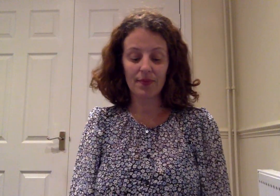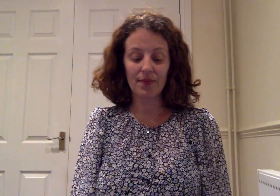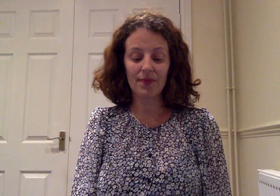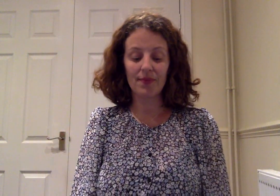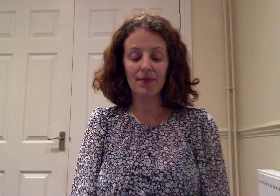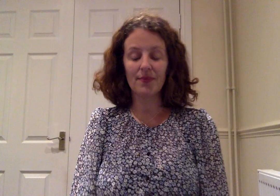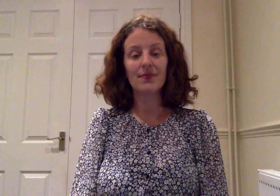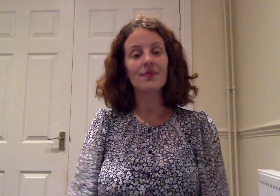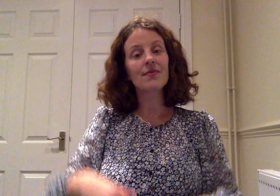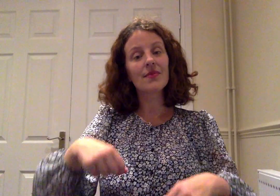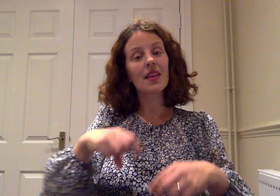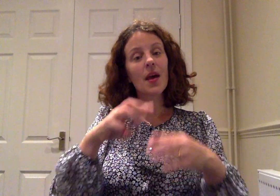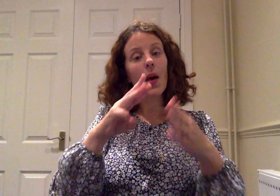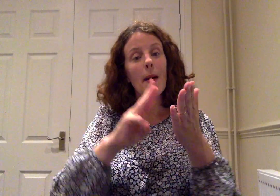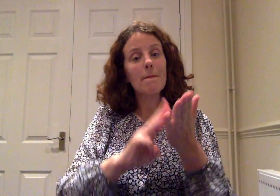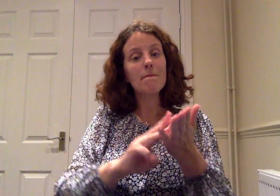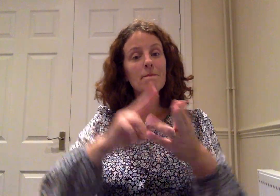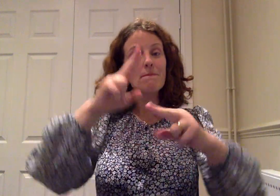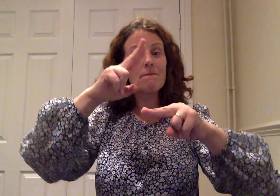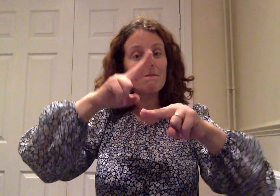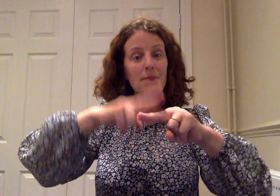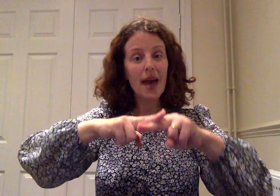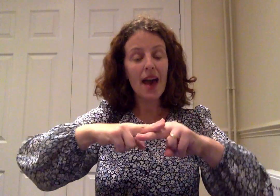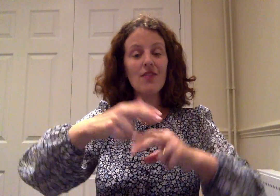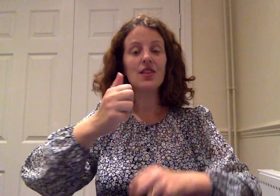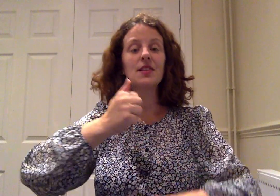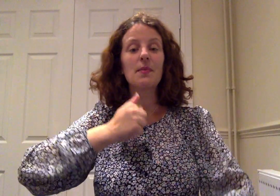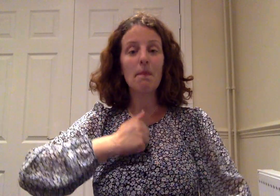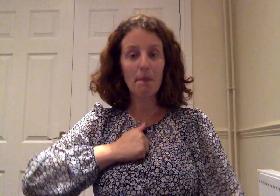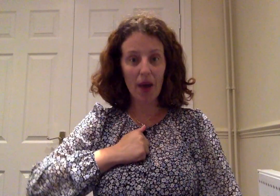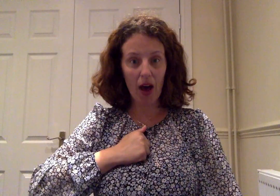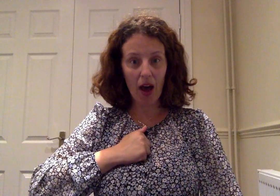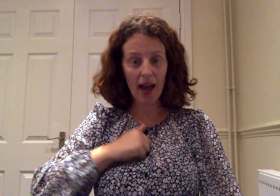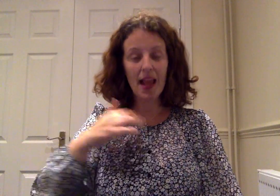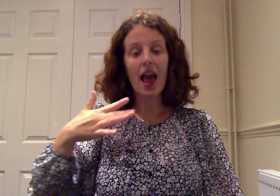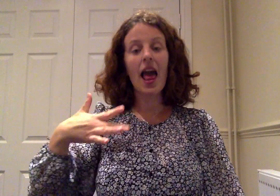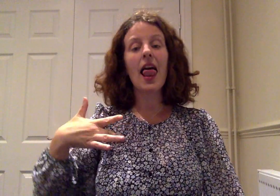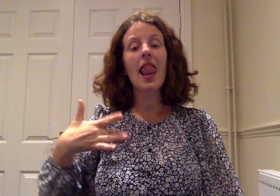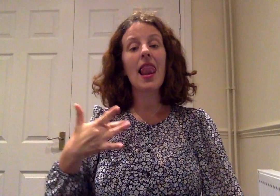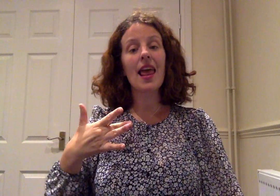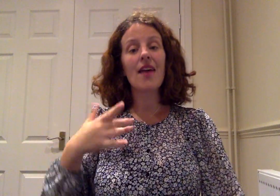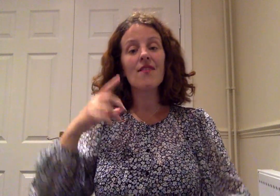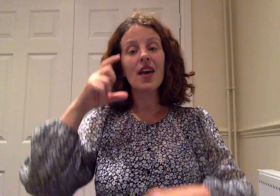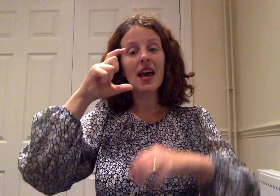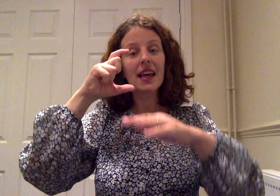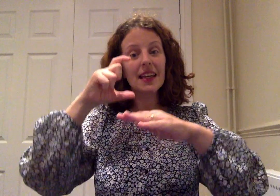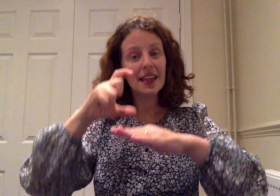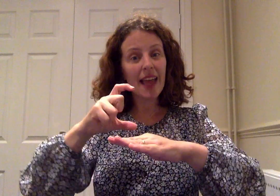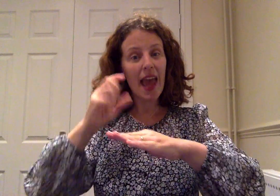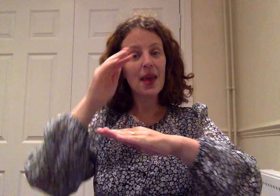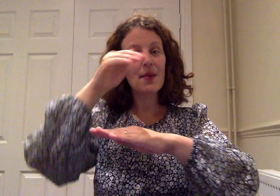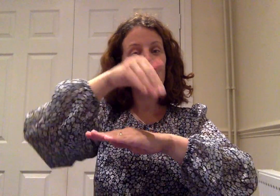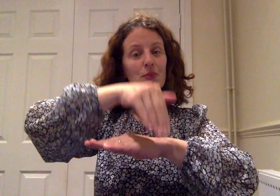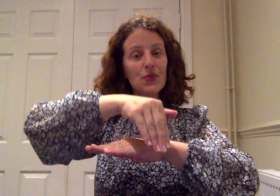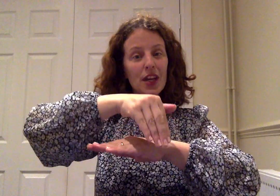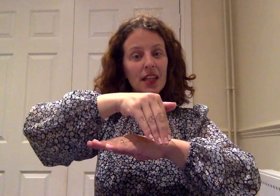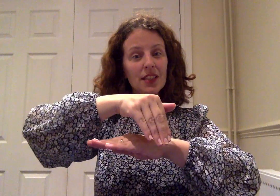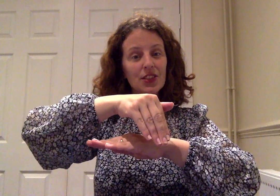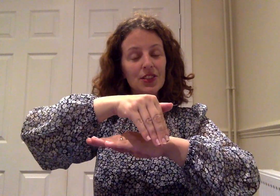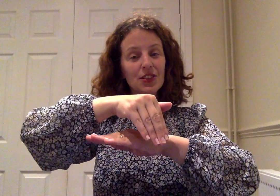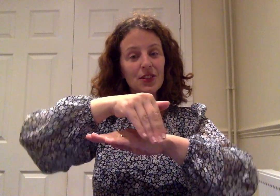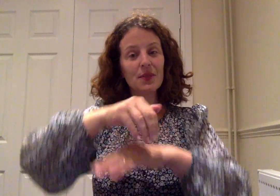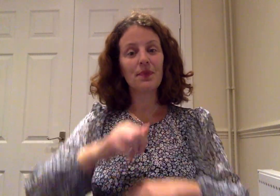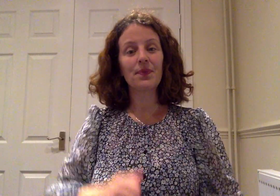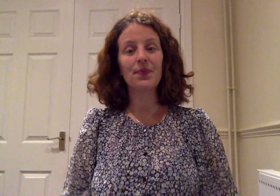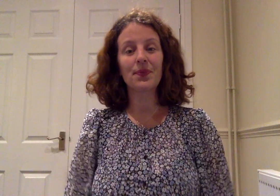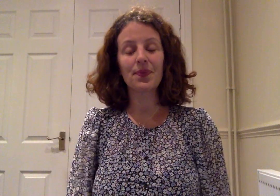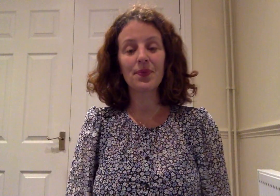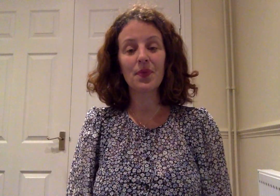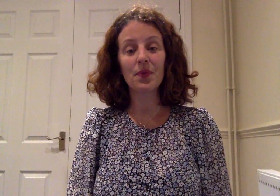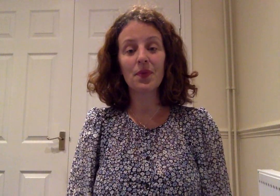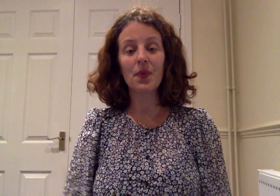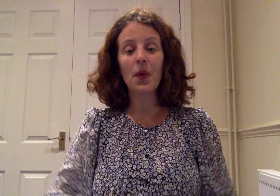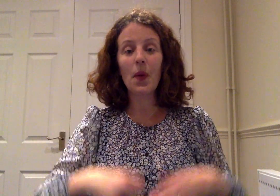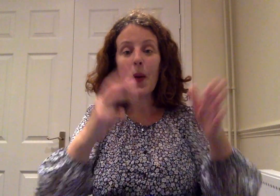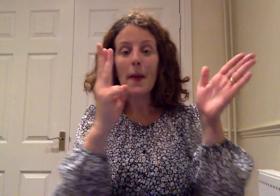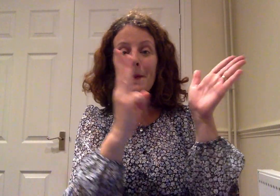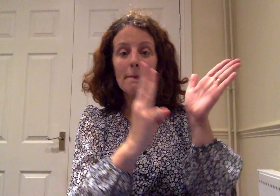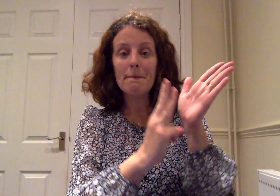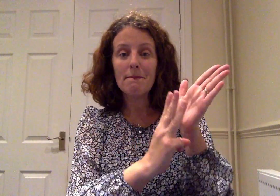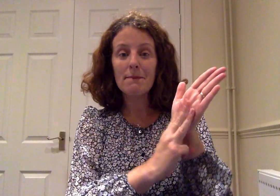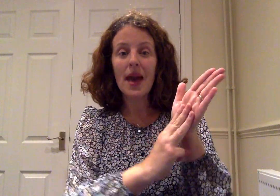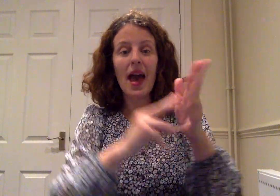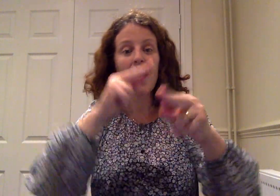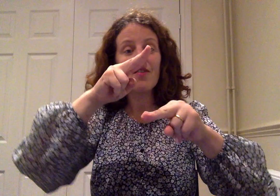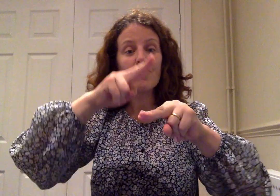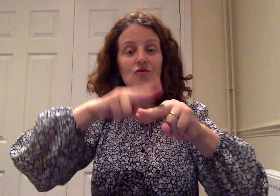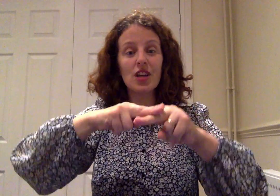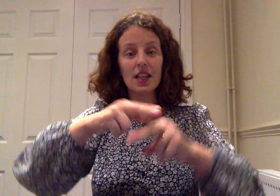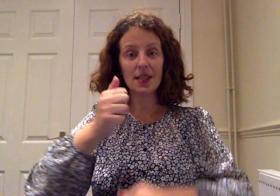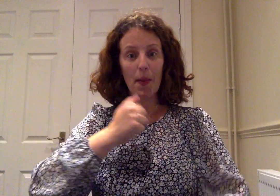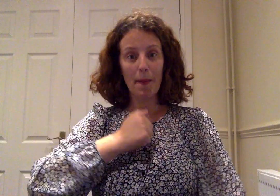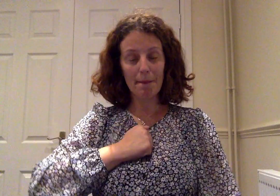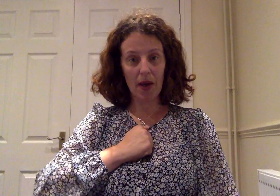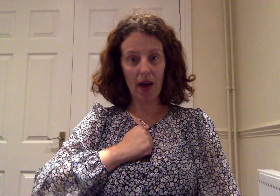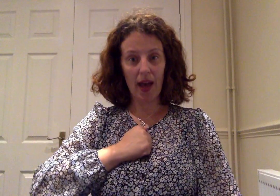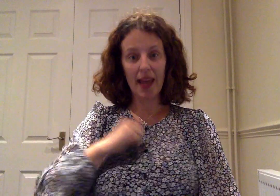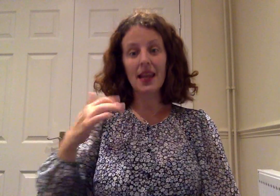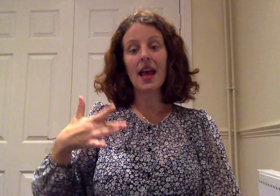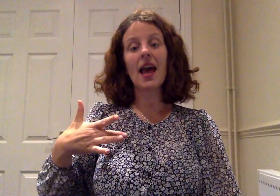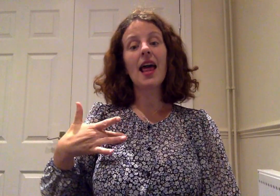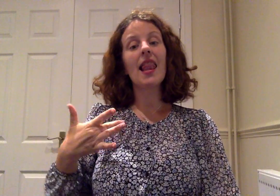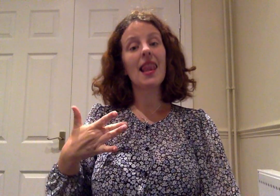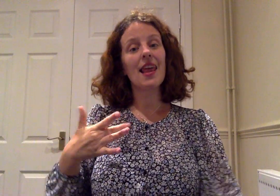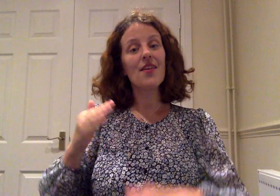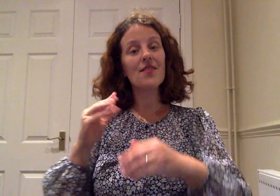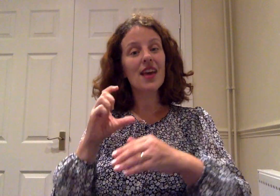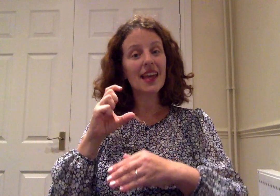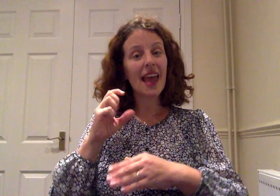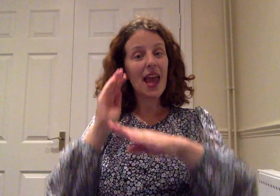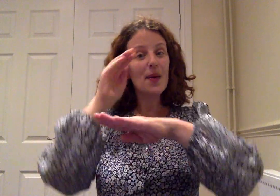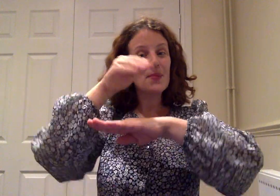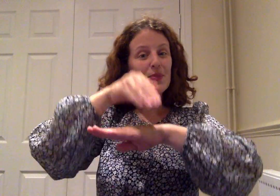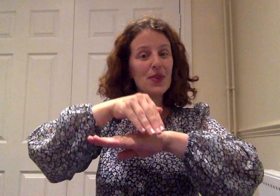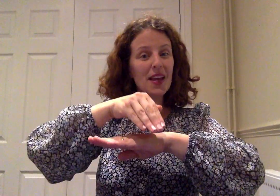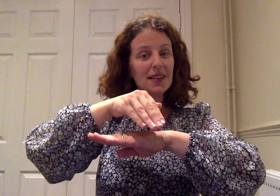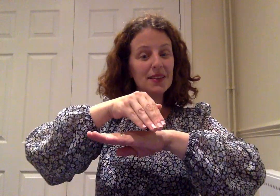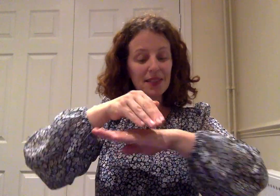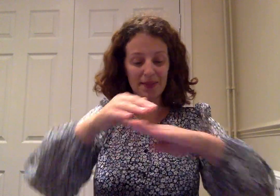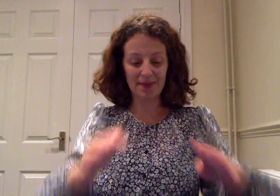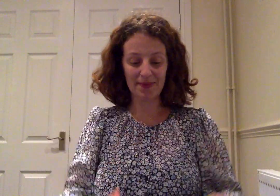"Parents mine live Cambridge."